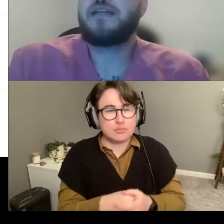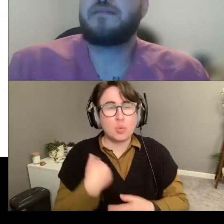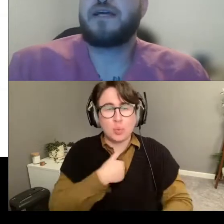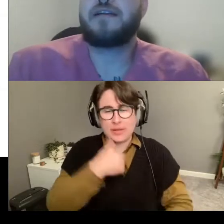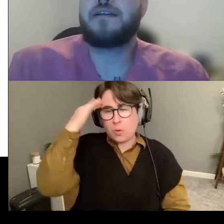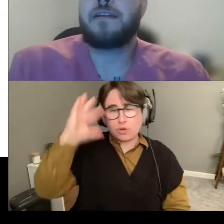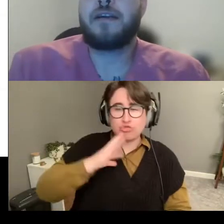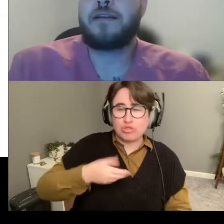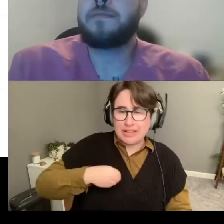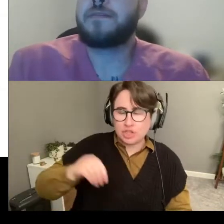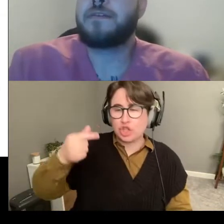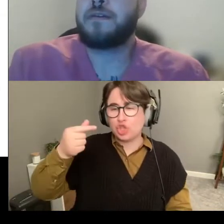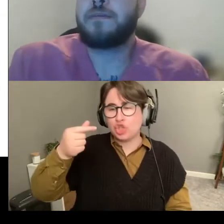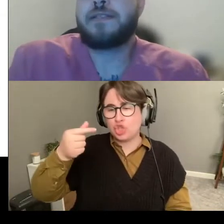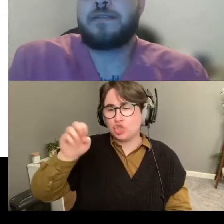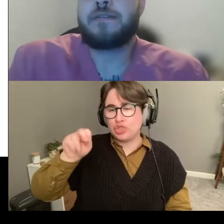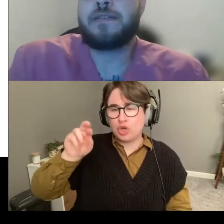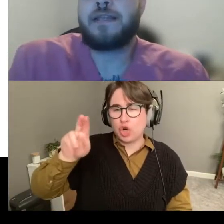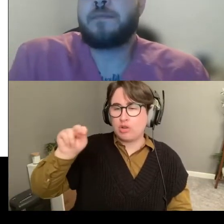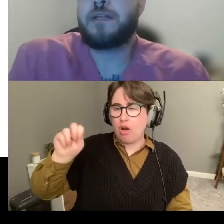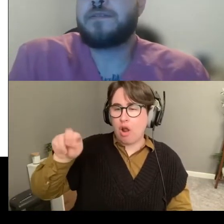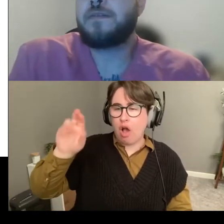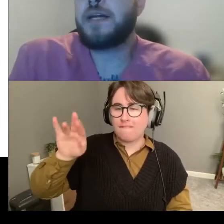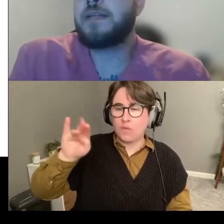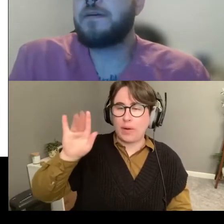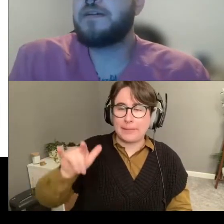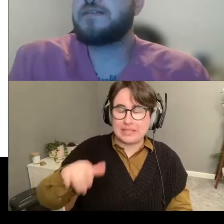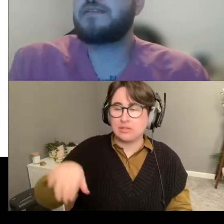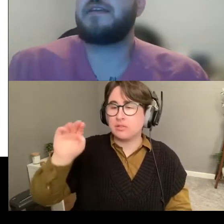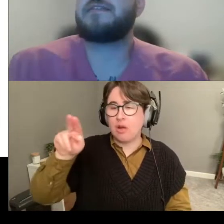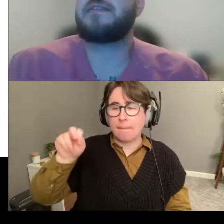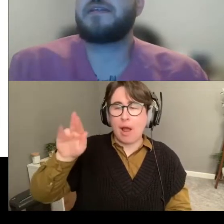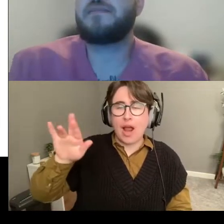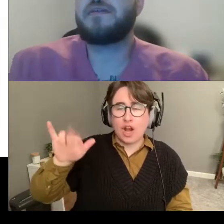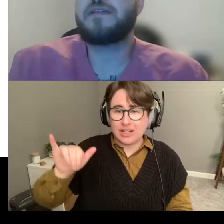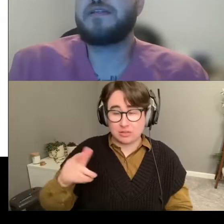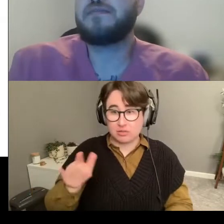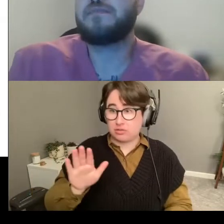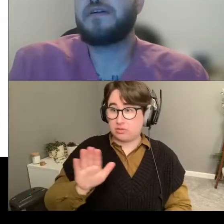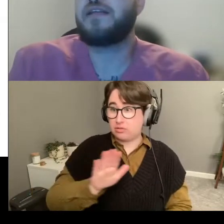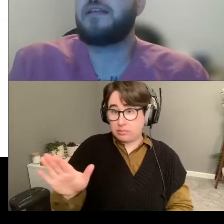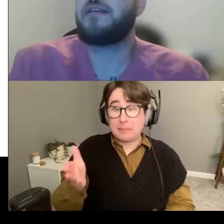and nonbinary folks don't always use the same words for body parts, and so it can be really important